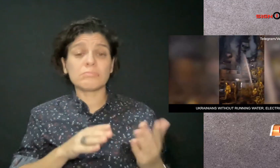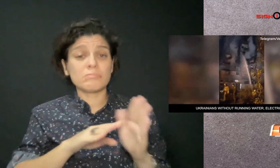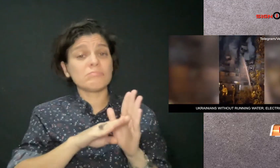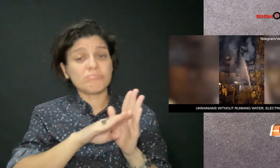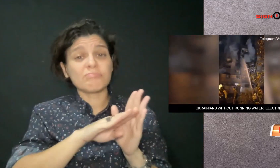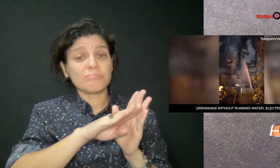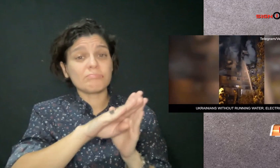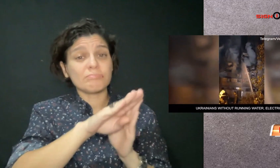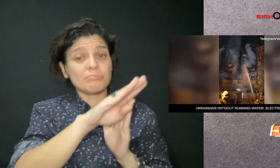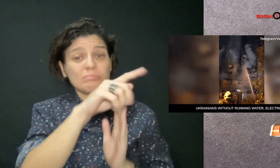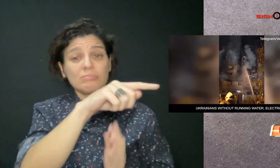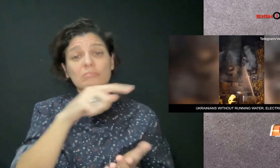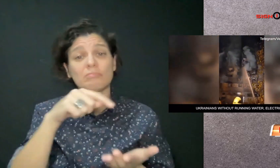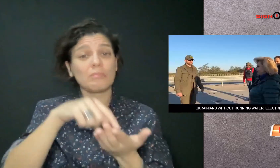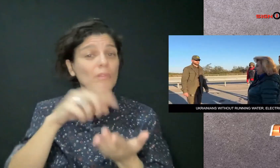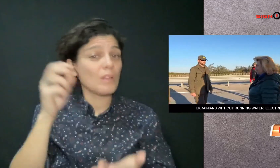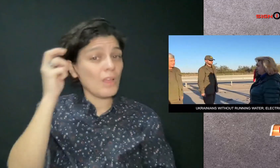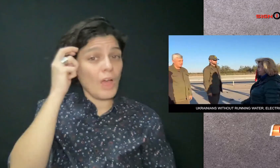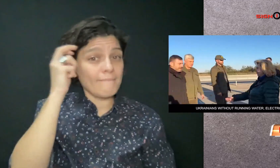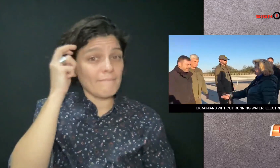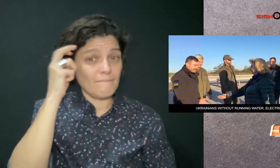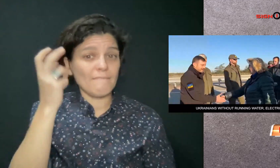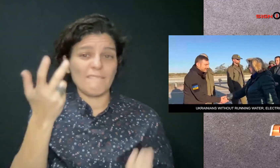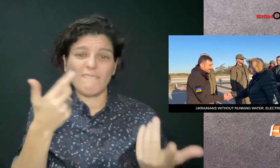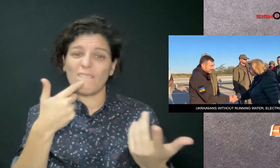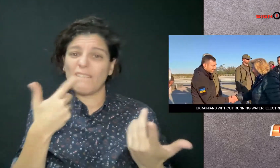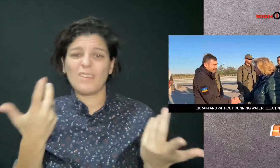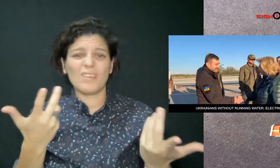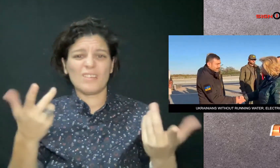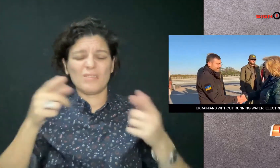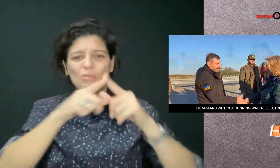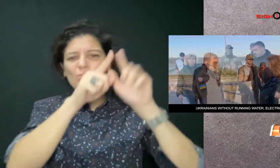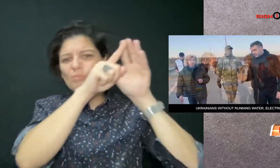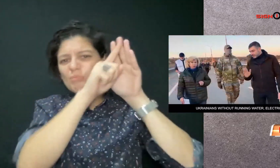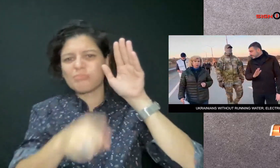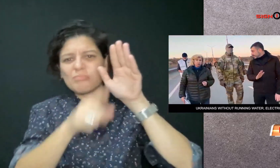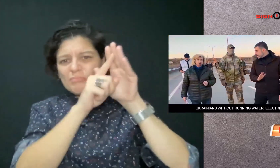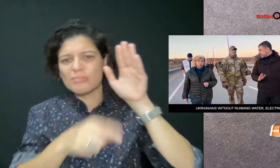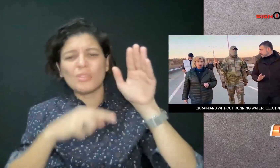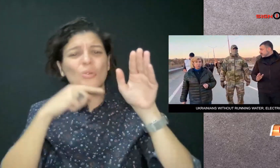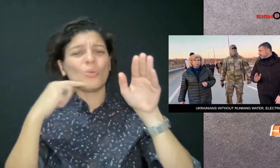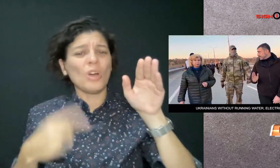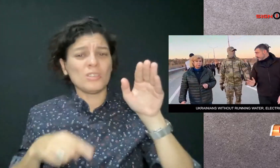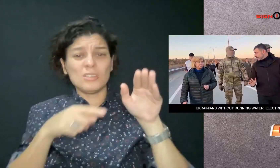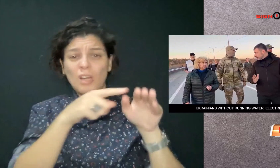the death toll in Kyiv also continues to rise following Russian attacks in